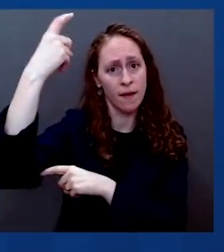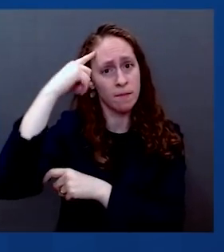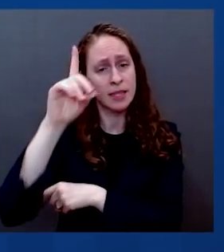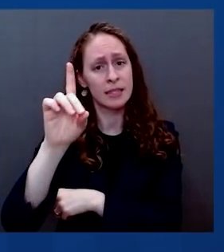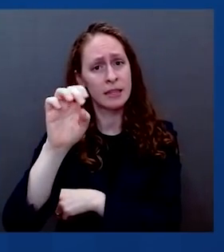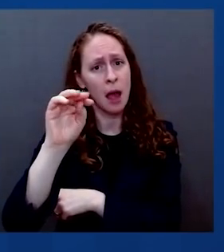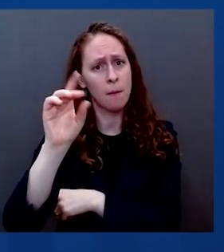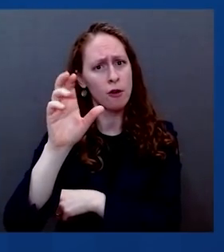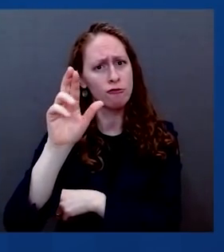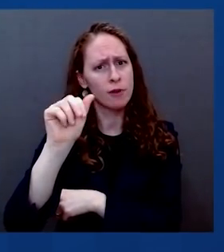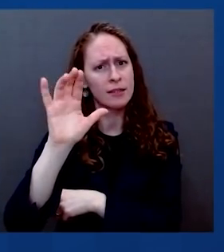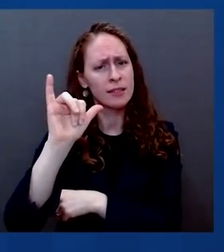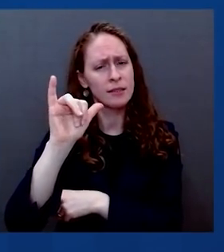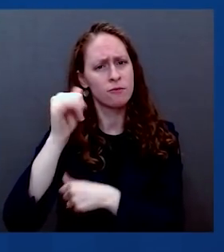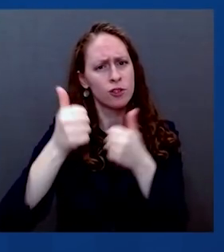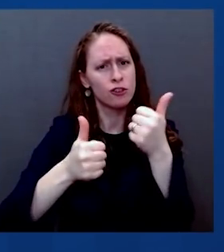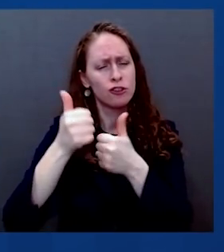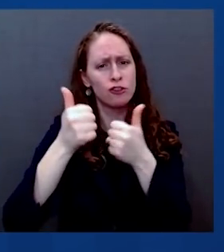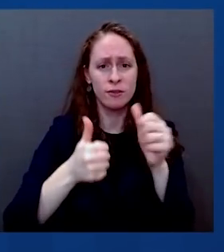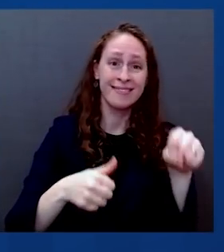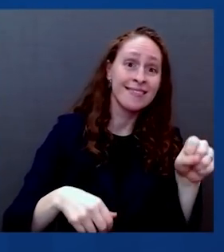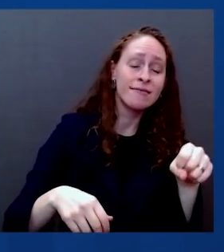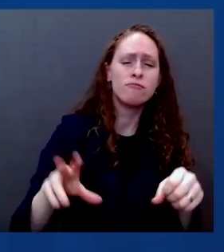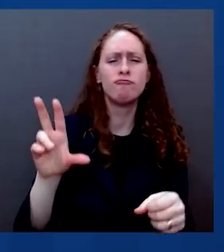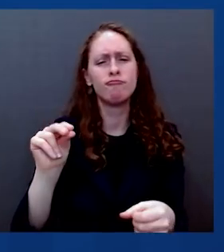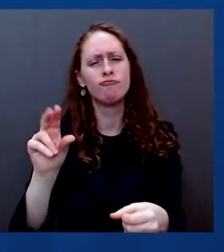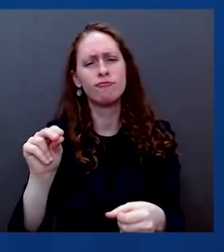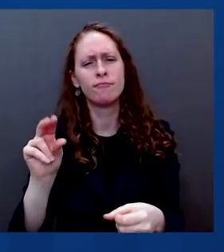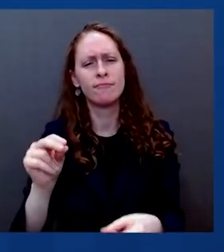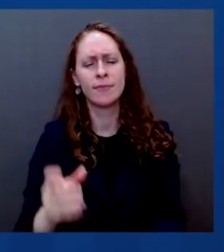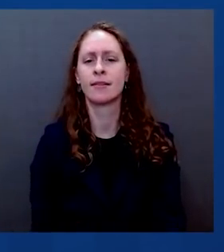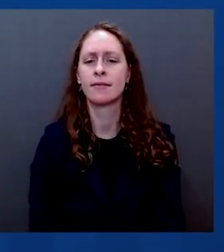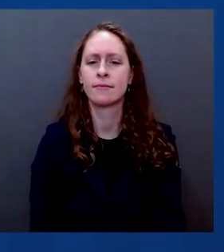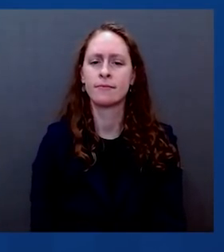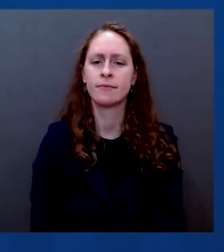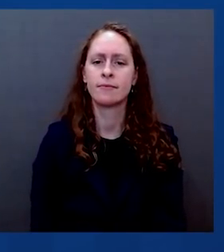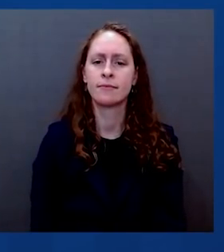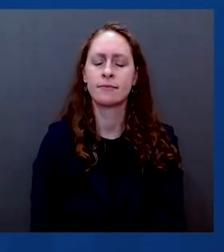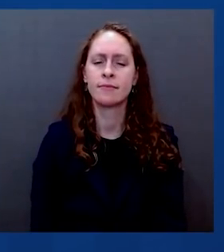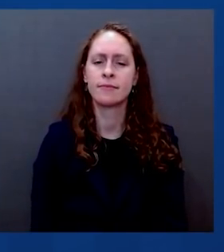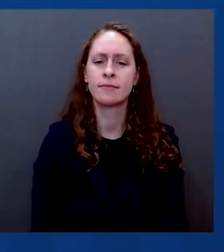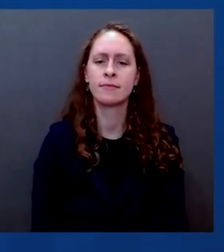who have sided with voter suppression over voters' rights. And it will be even less kind